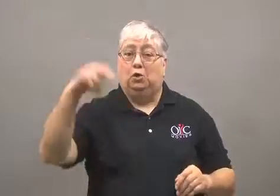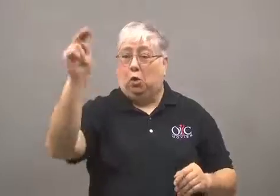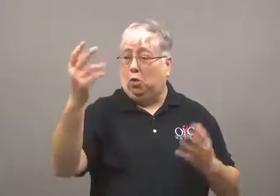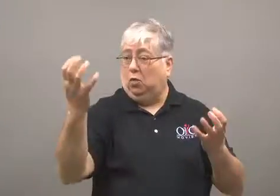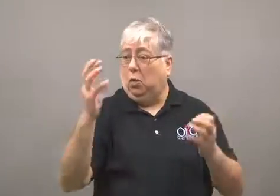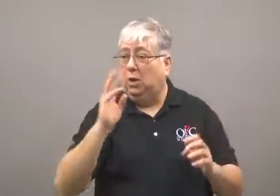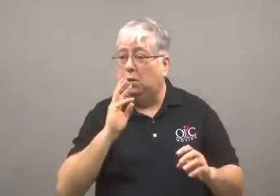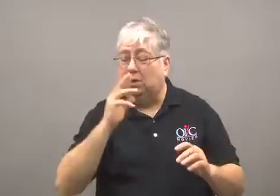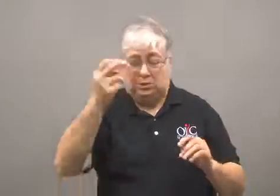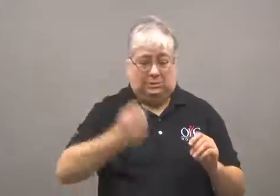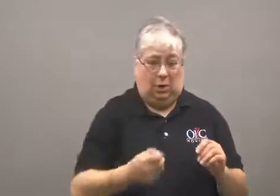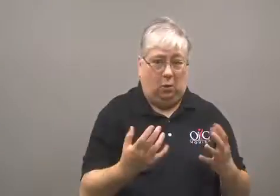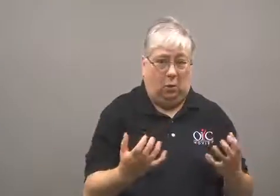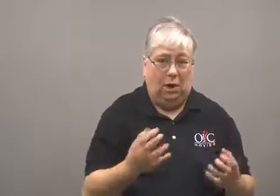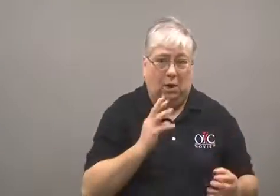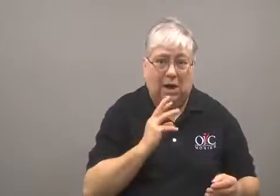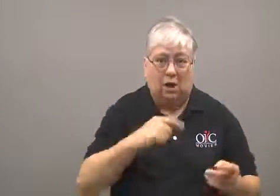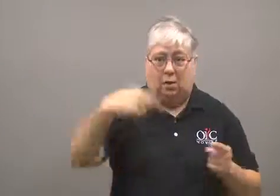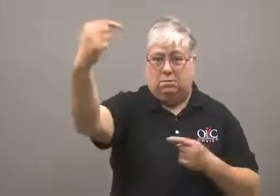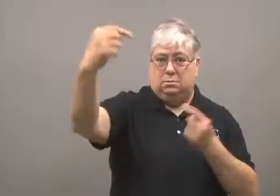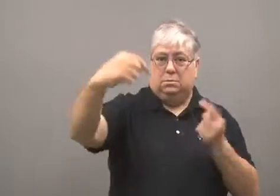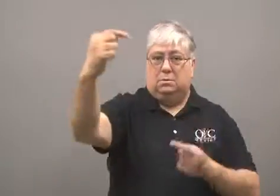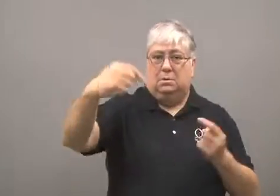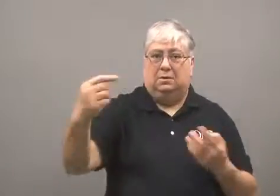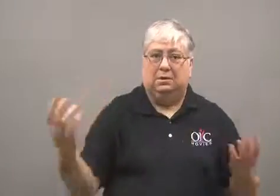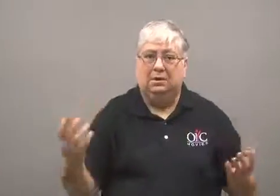Both the north and south are at odds on how much water they can get.